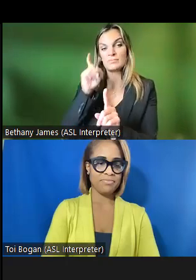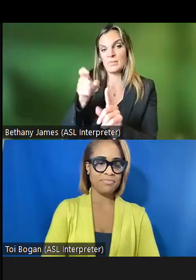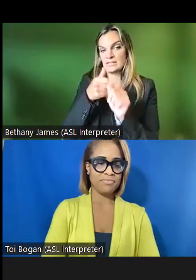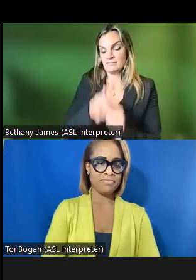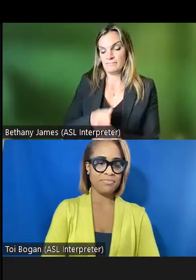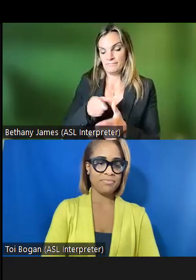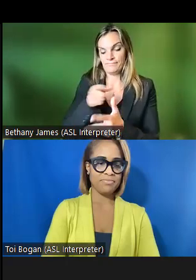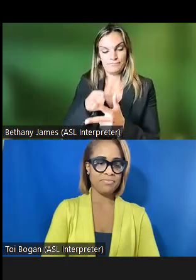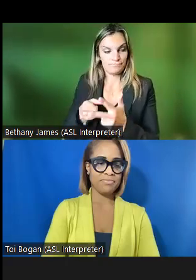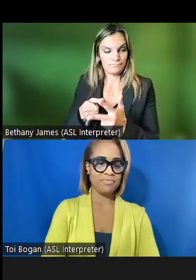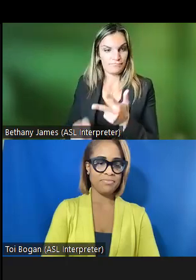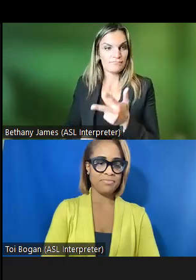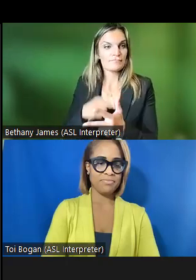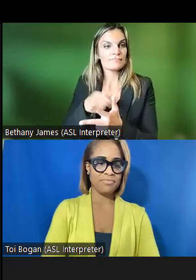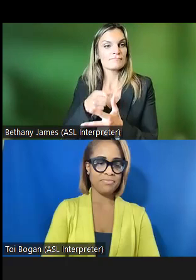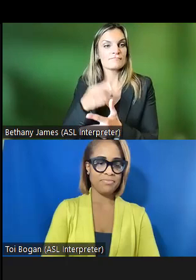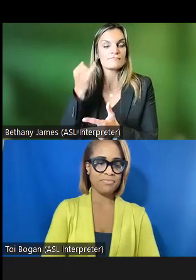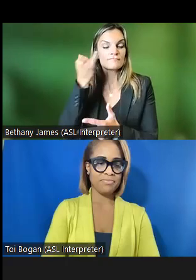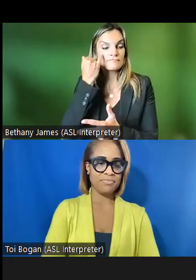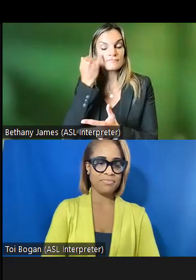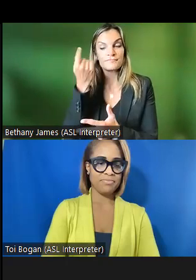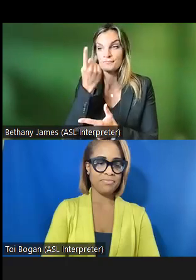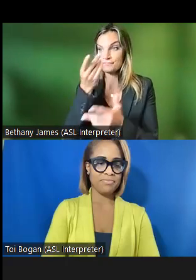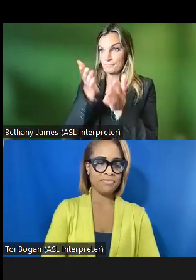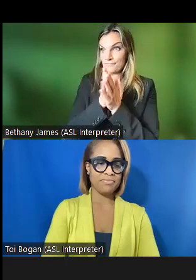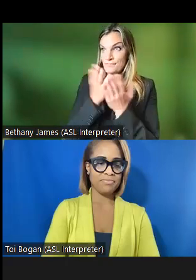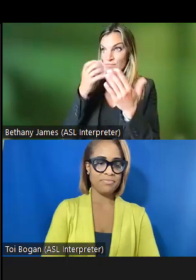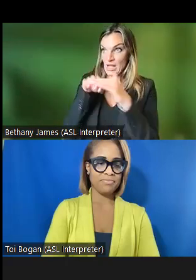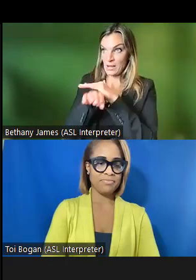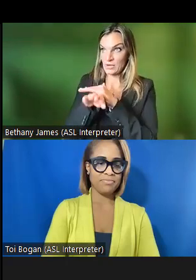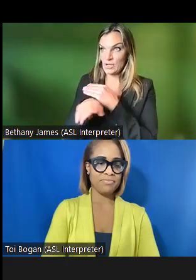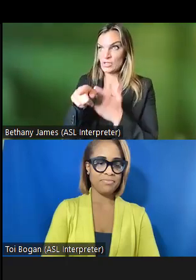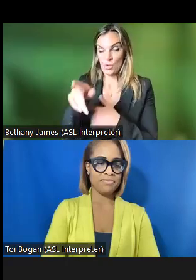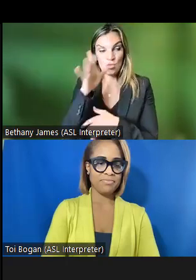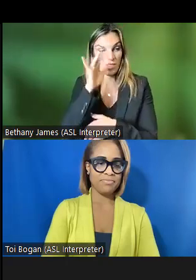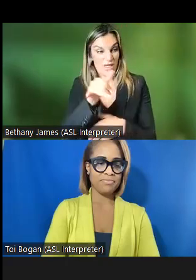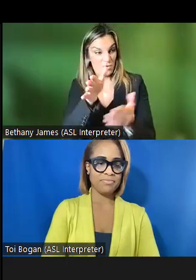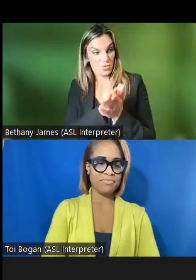So if someone is asking you would fundamentally alter the program or service, you don't have